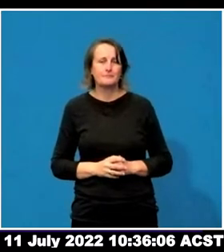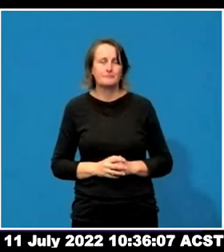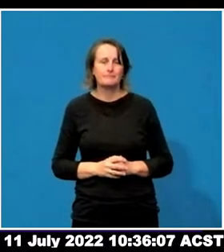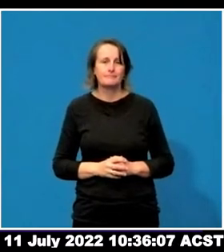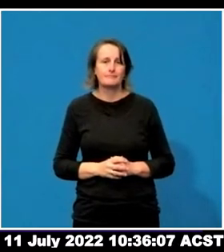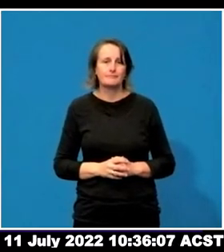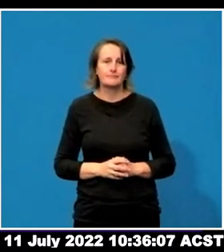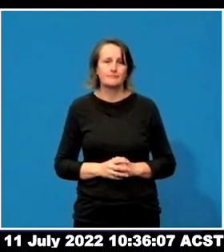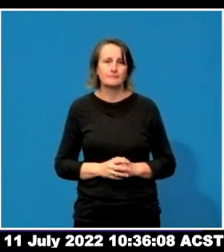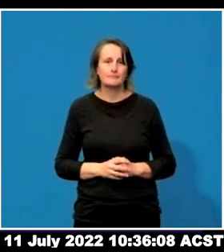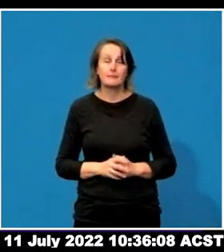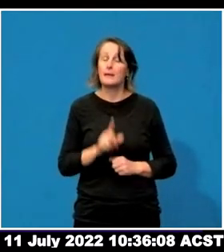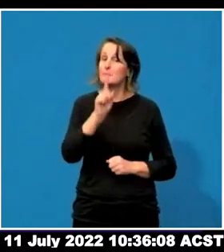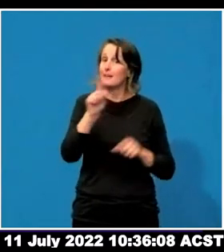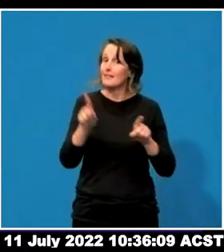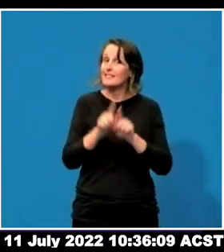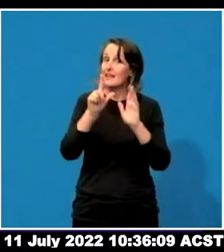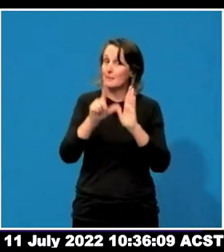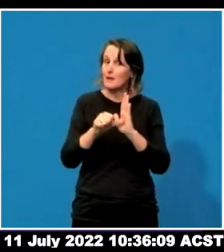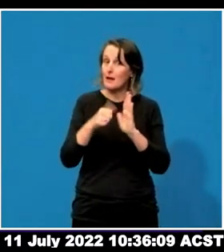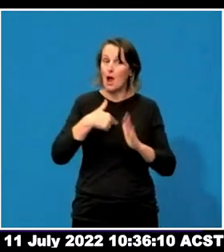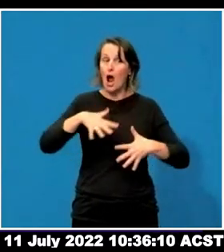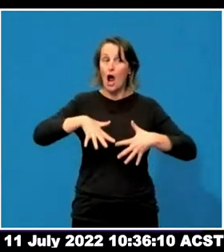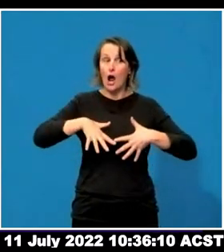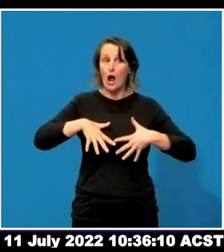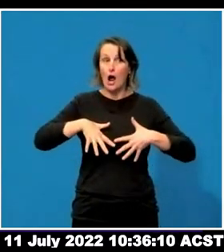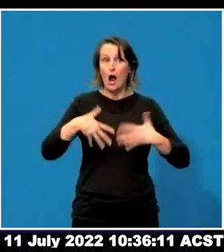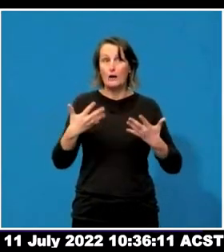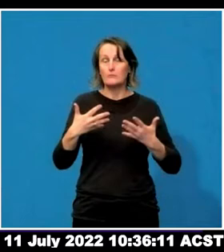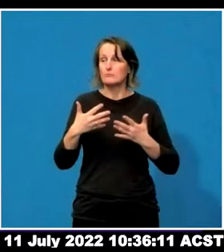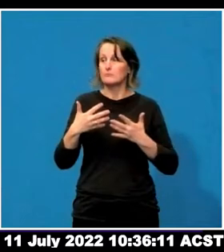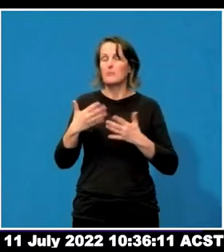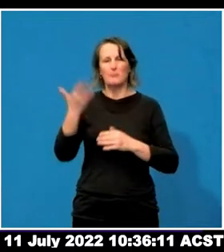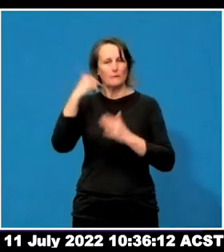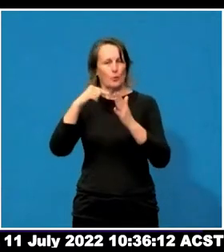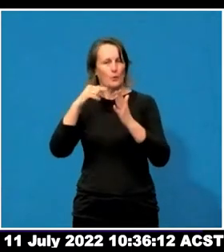impression that - Turner, I'm sorry; Ms Turner - I do not want to create the